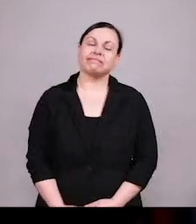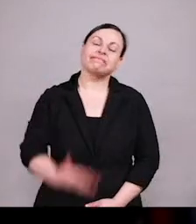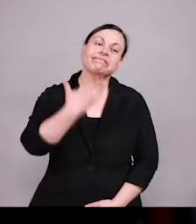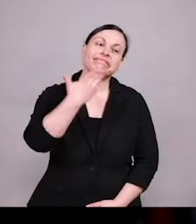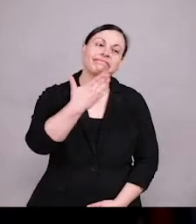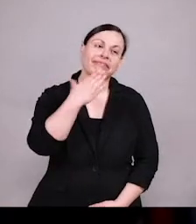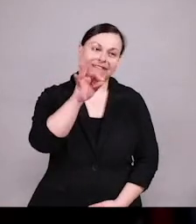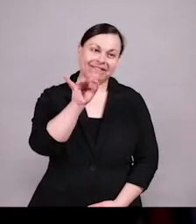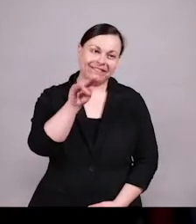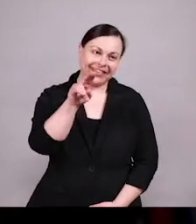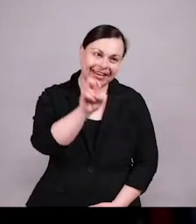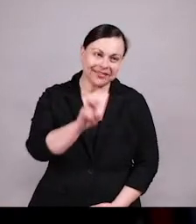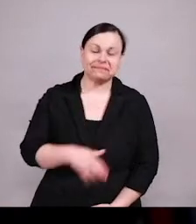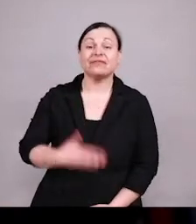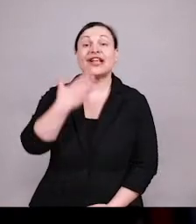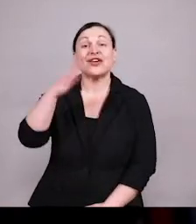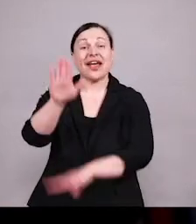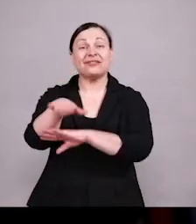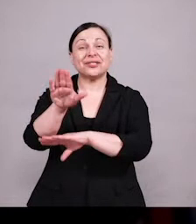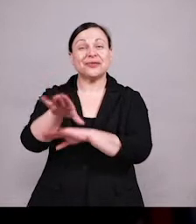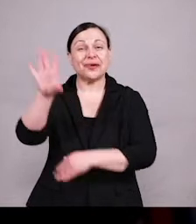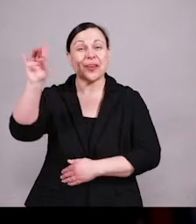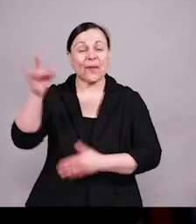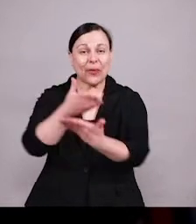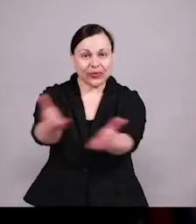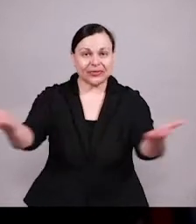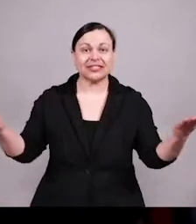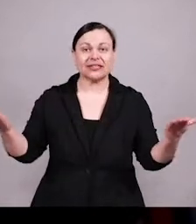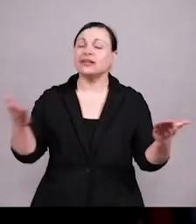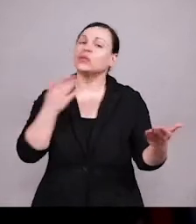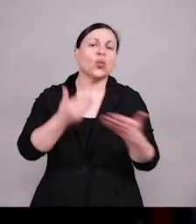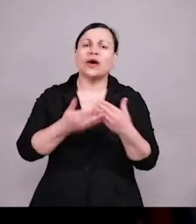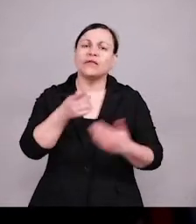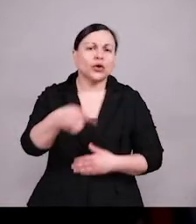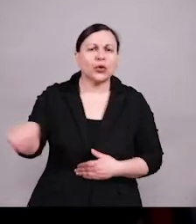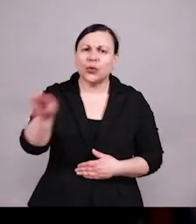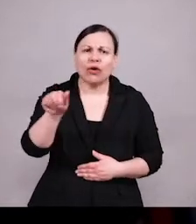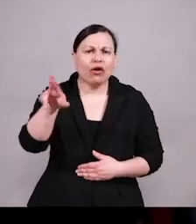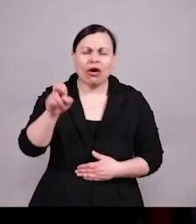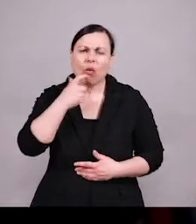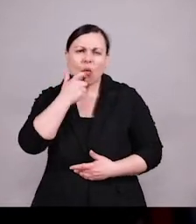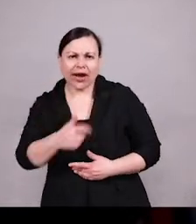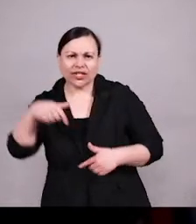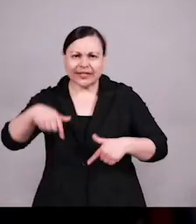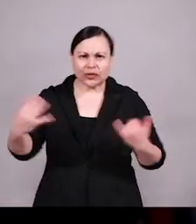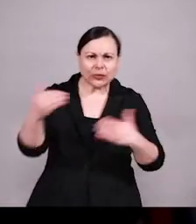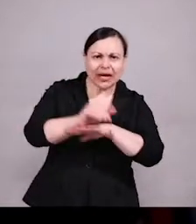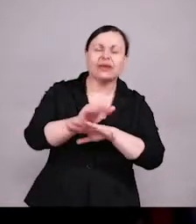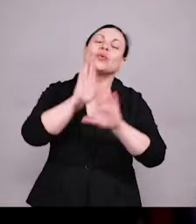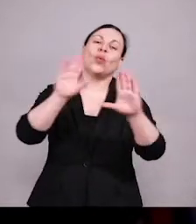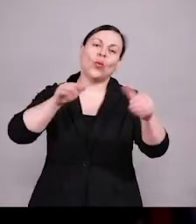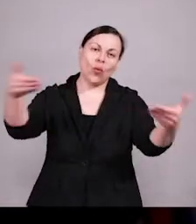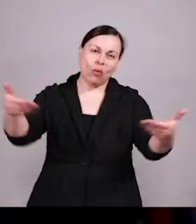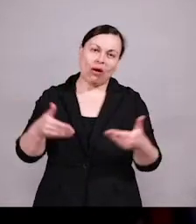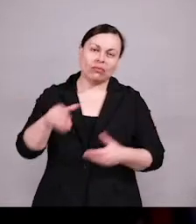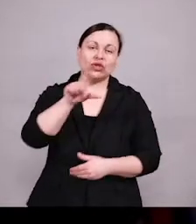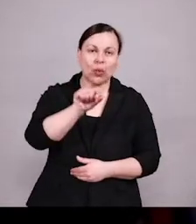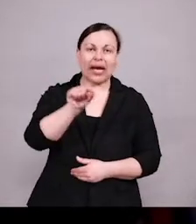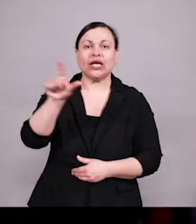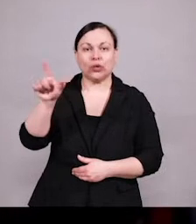Thank you, Finnie. Good afternoon, Lobos, and wherever you may be while watching this: welcome to the 2021